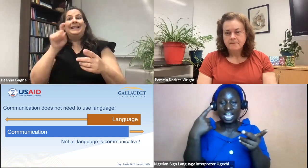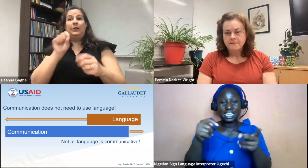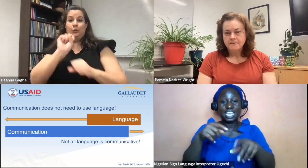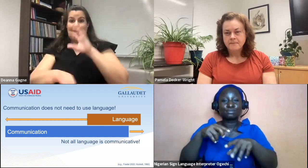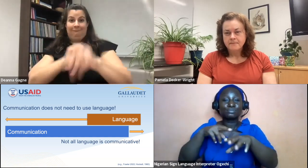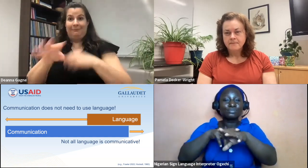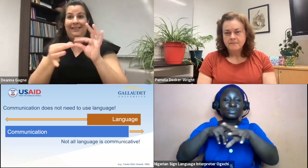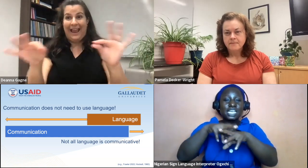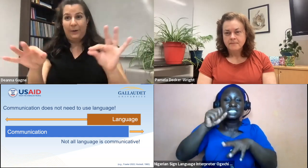So